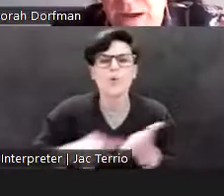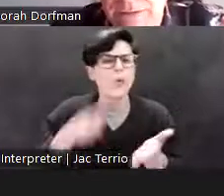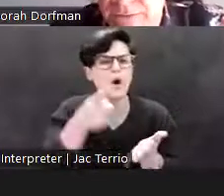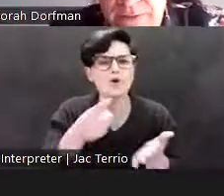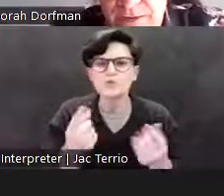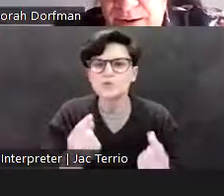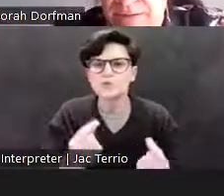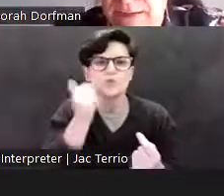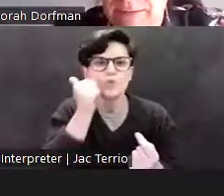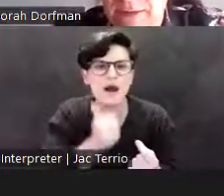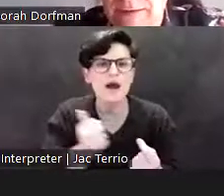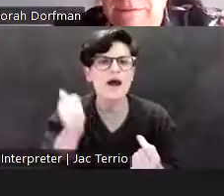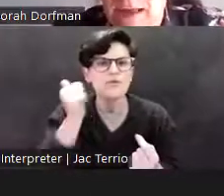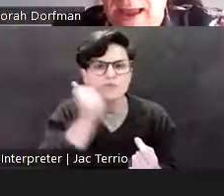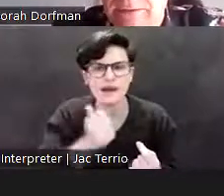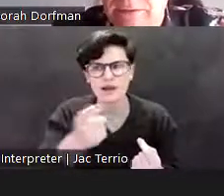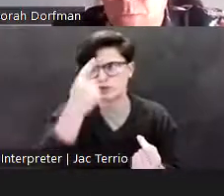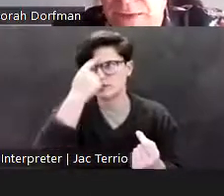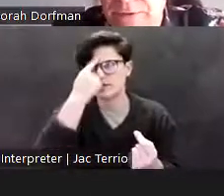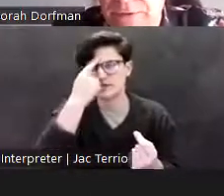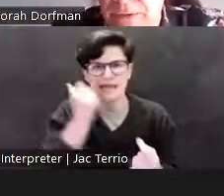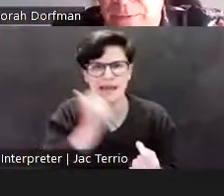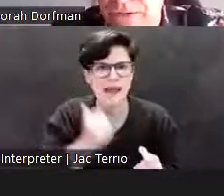we all do in our everyday is lives, and so whether the